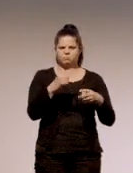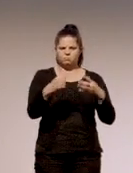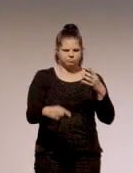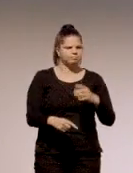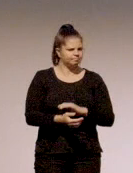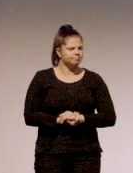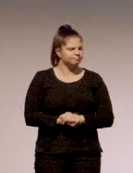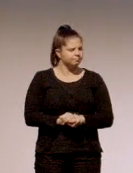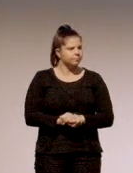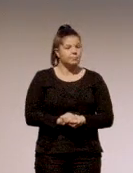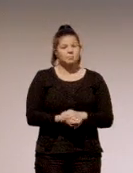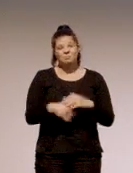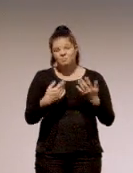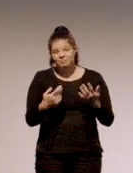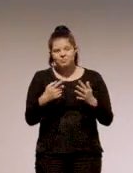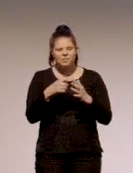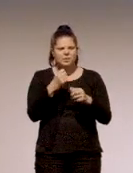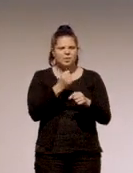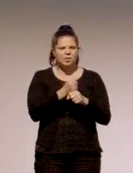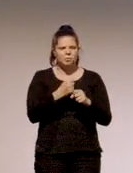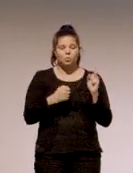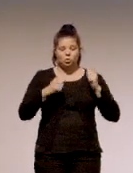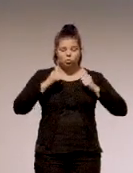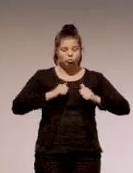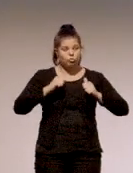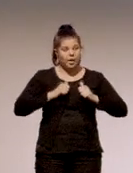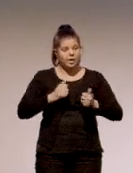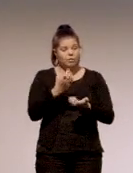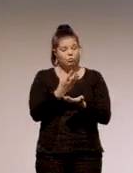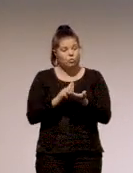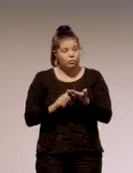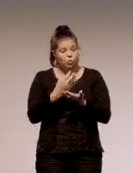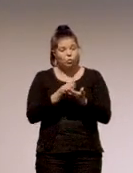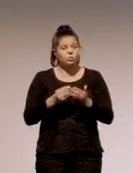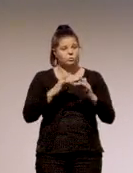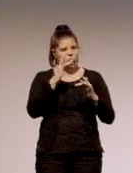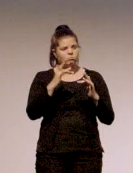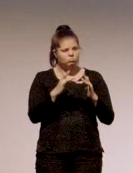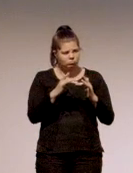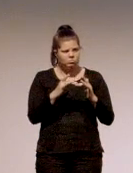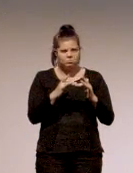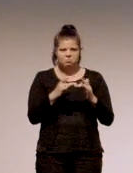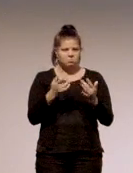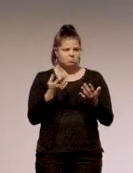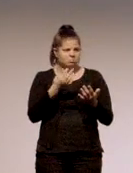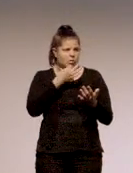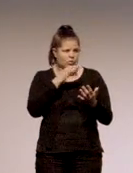That includes everything from online accessibility training and resources and they're available on the accessibility toolkit, free and publicly available.